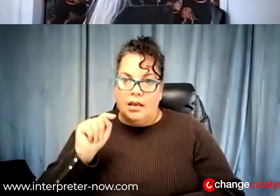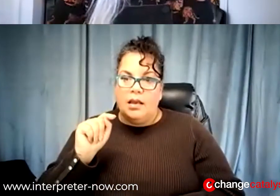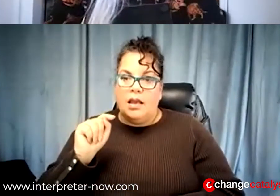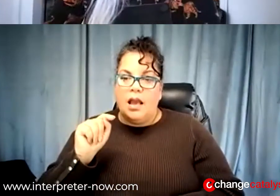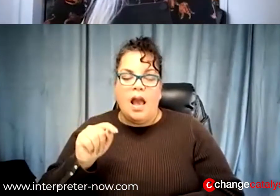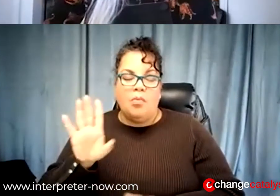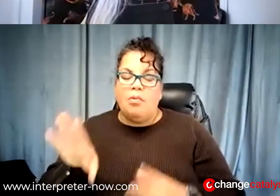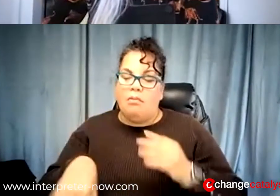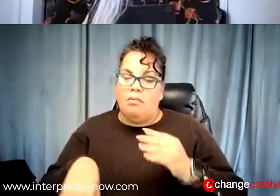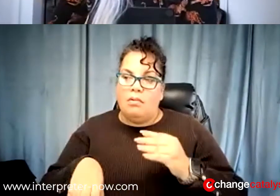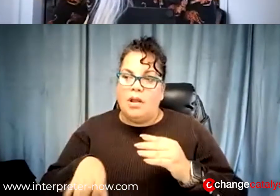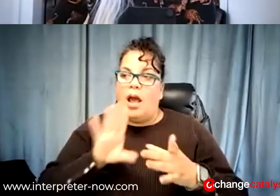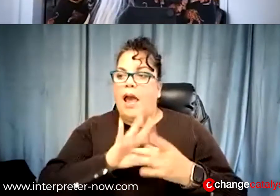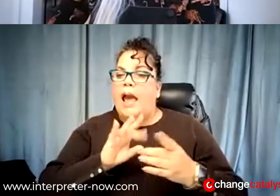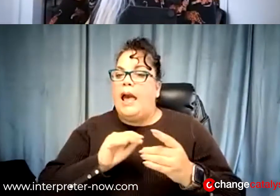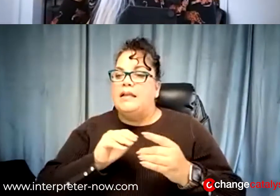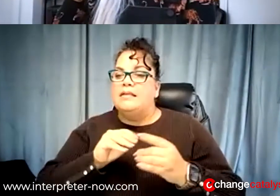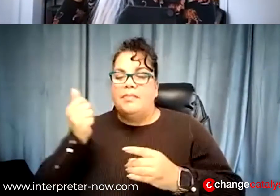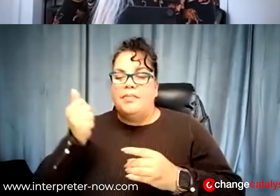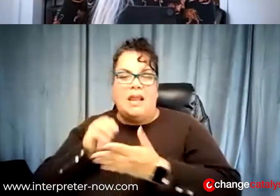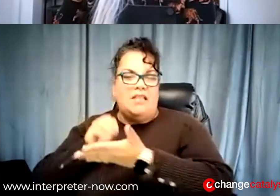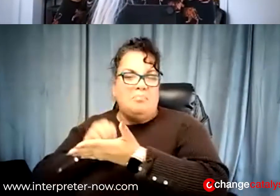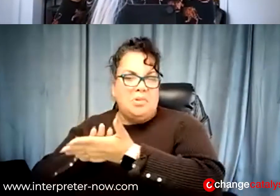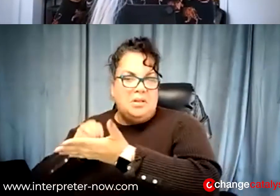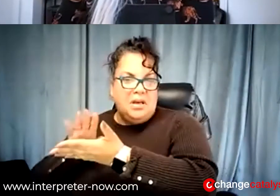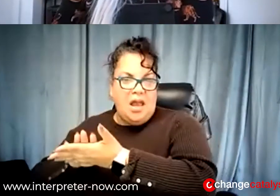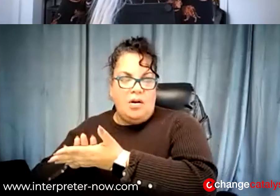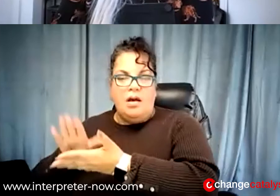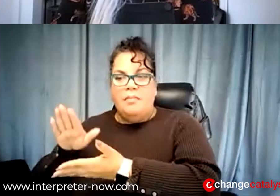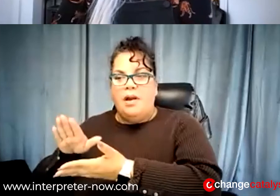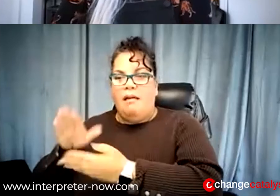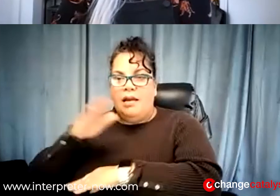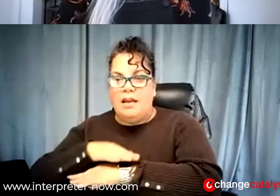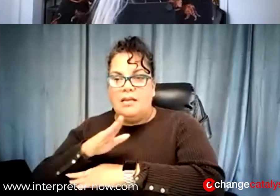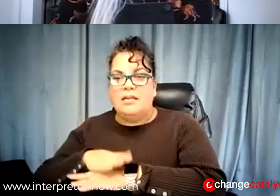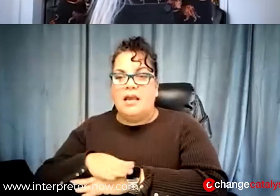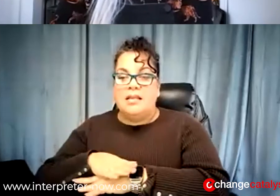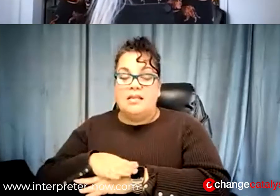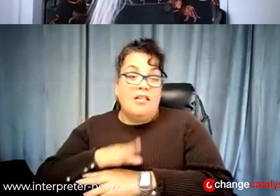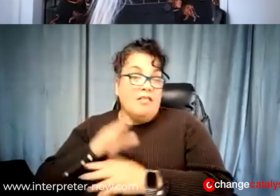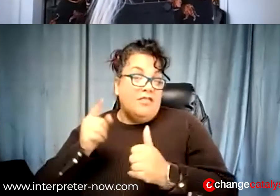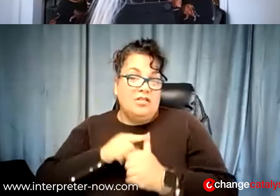notes and stuff to my desk before, but one is, be human first.